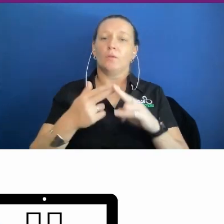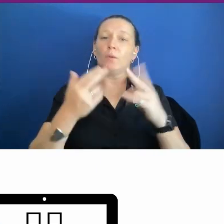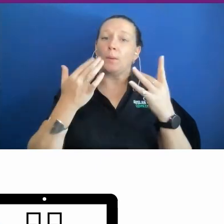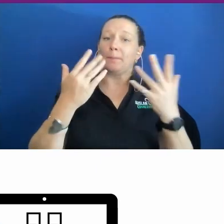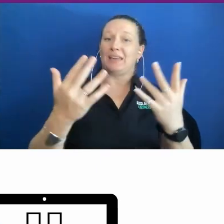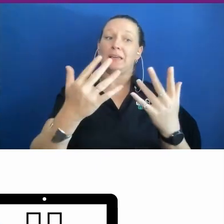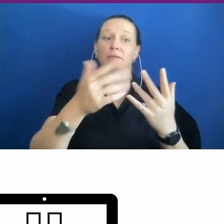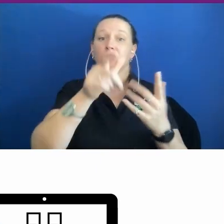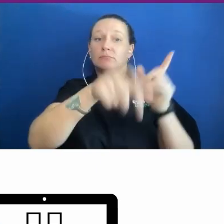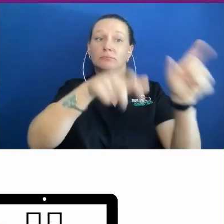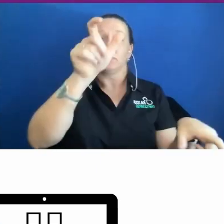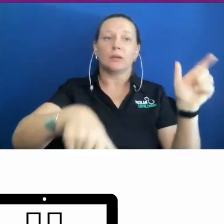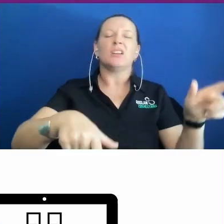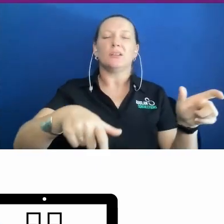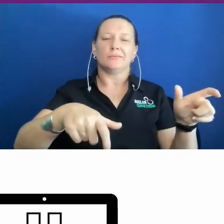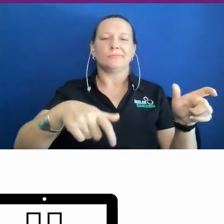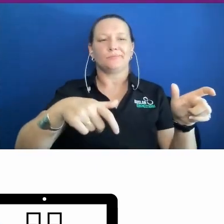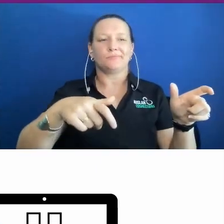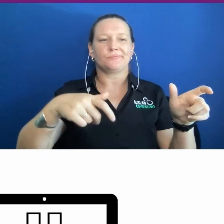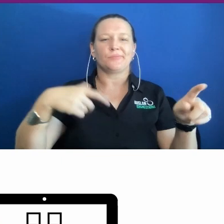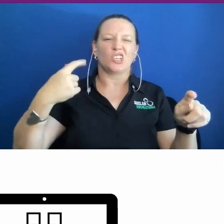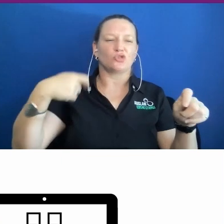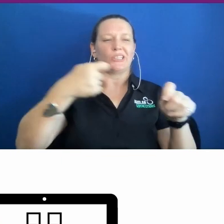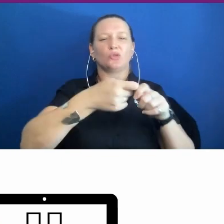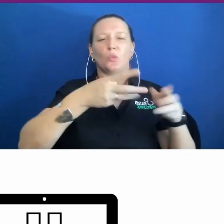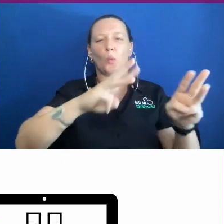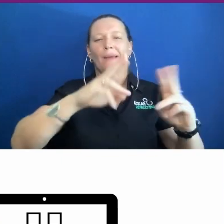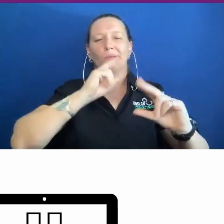remained a challenge into adolescence and adulthood. And so it's important for these